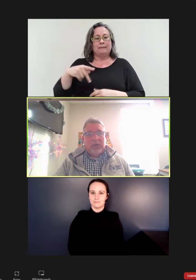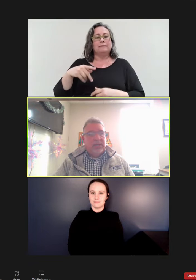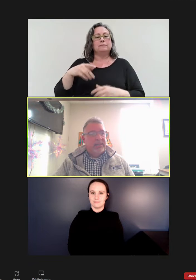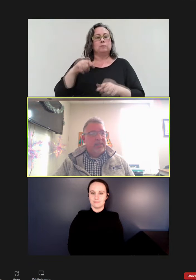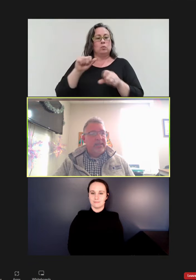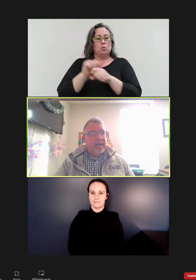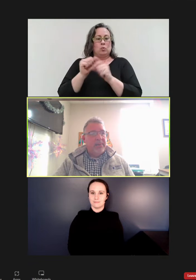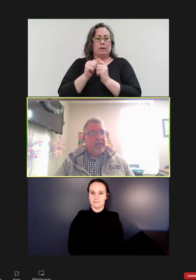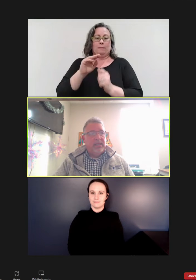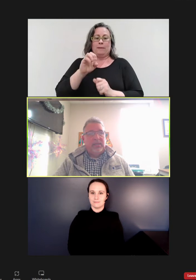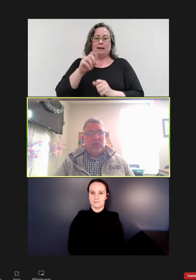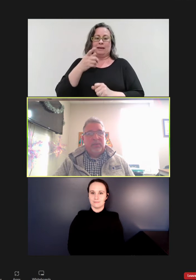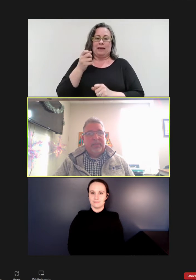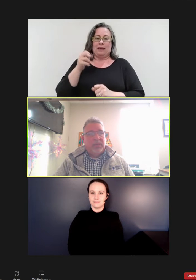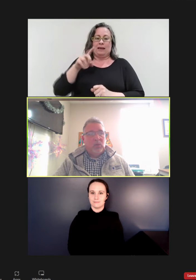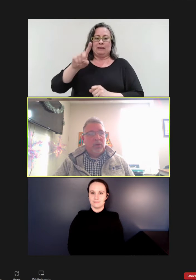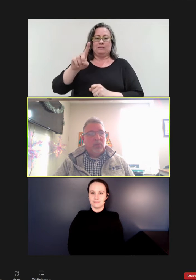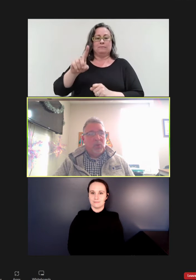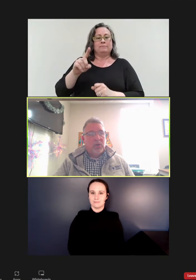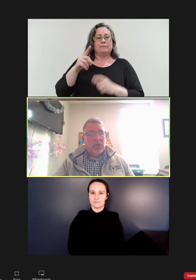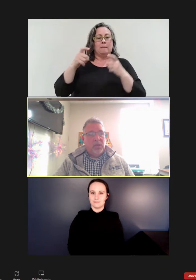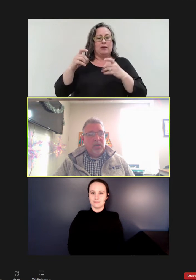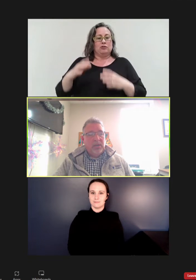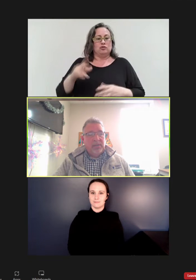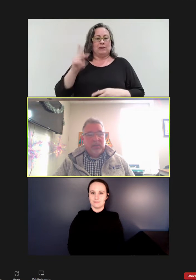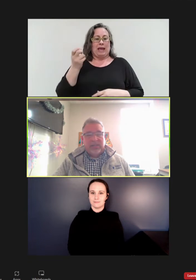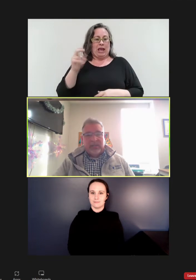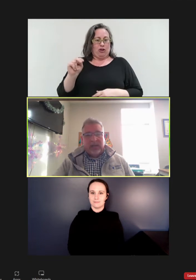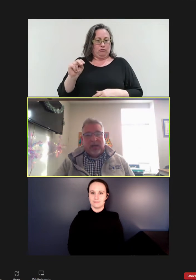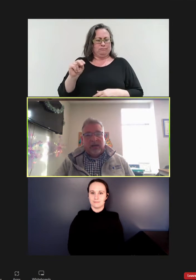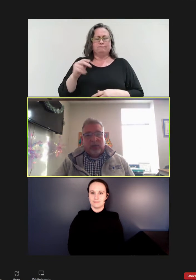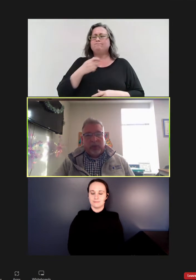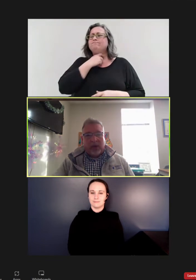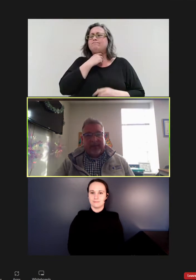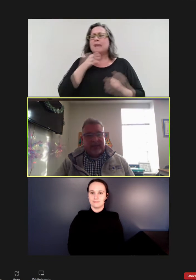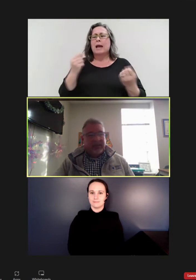look to see how many kids were missing one or more doses of required vaccines